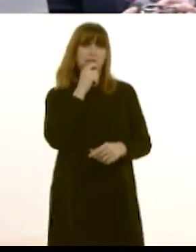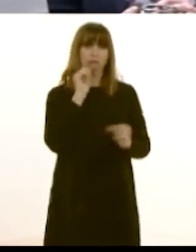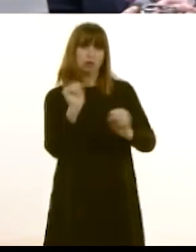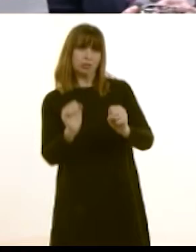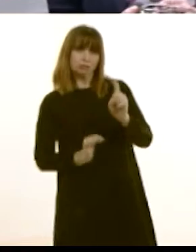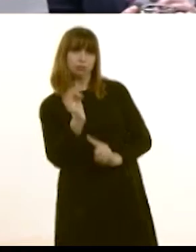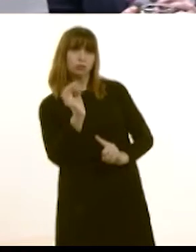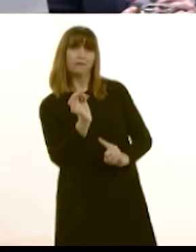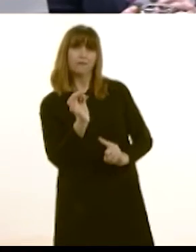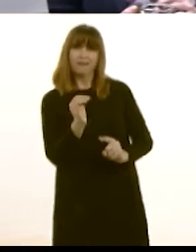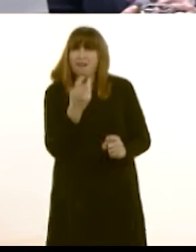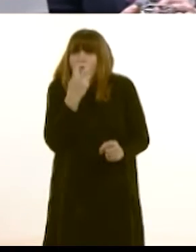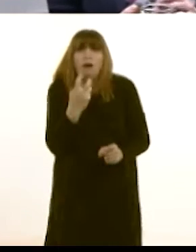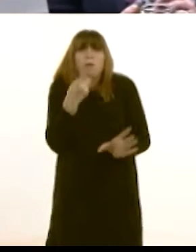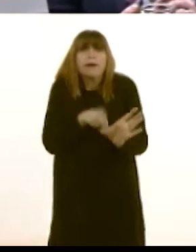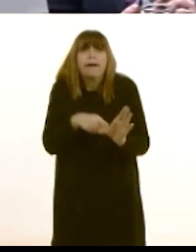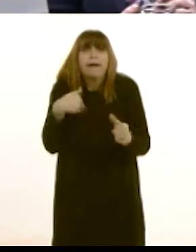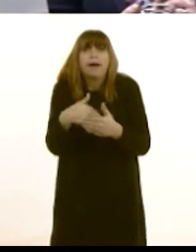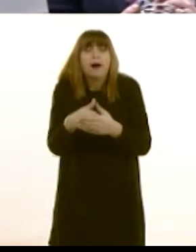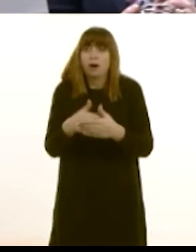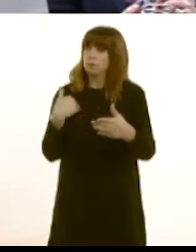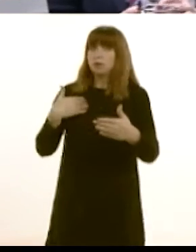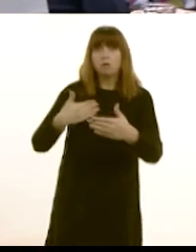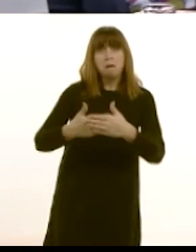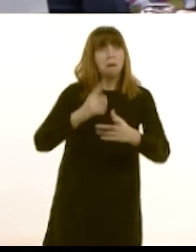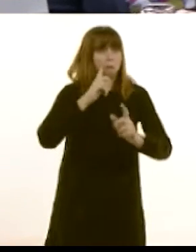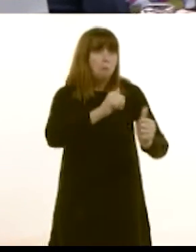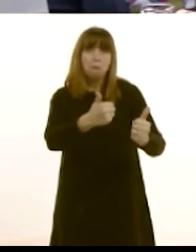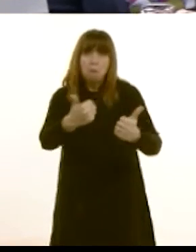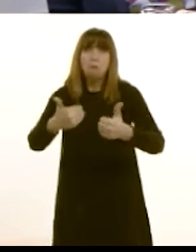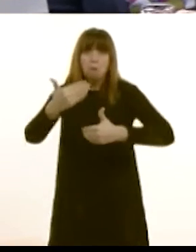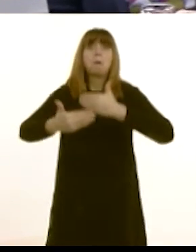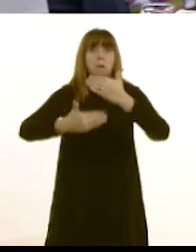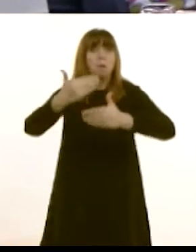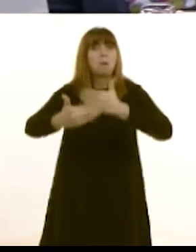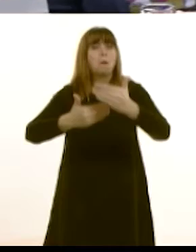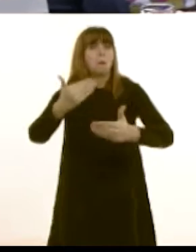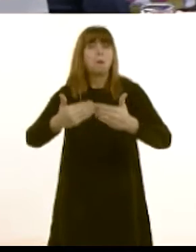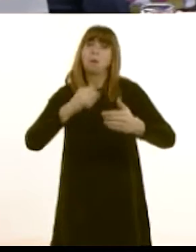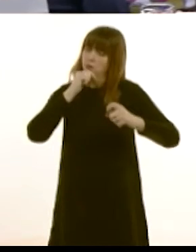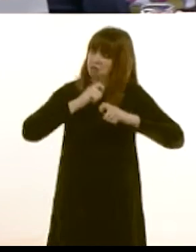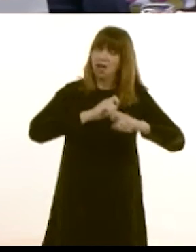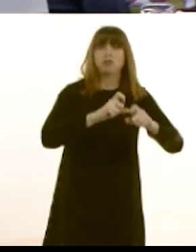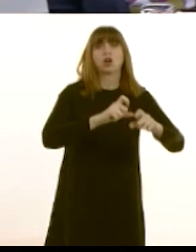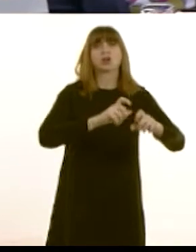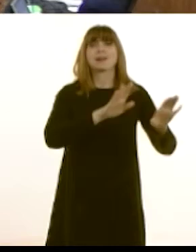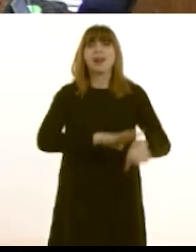It shows, overall, a positive picture and we will continue with the national literacy and numeracy programmes.